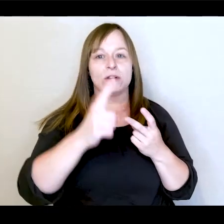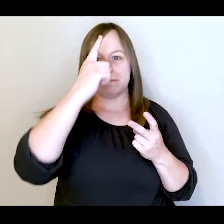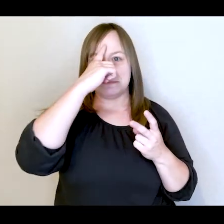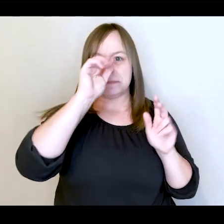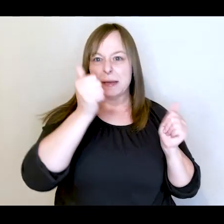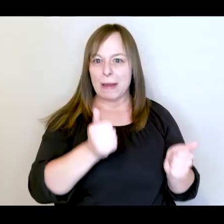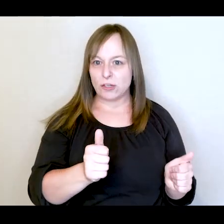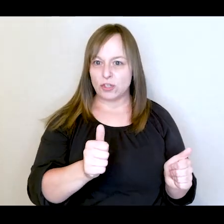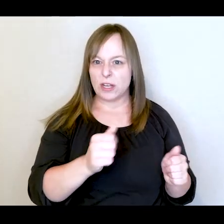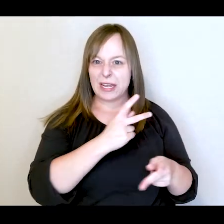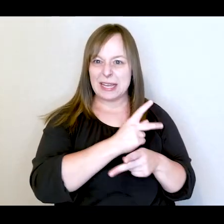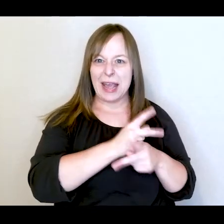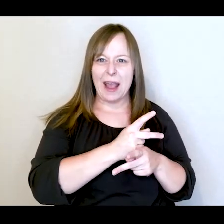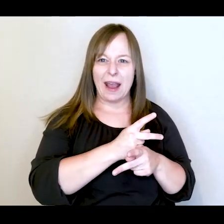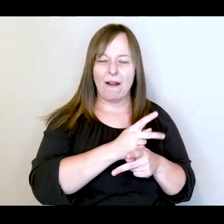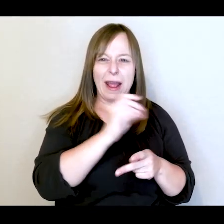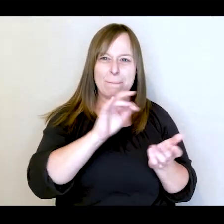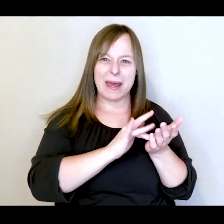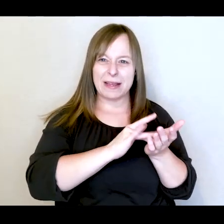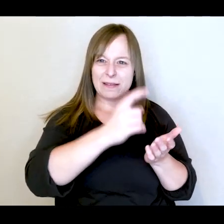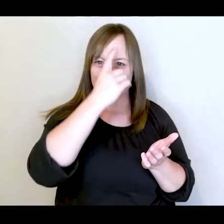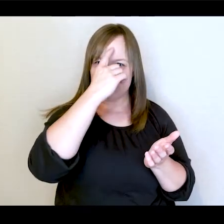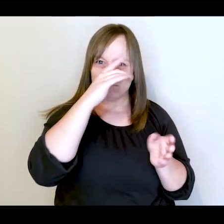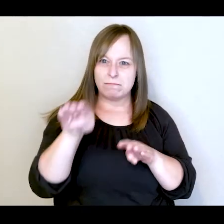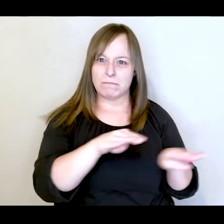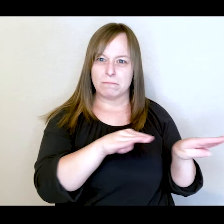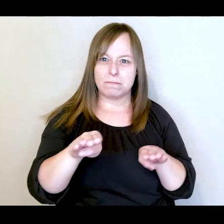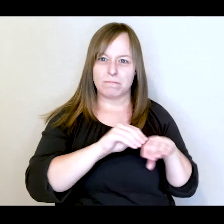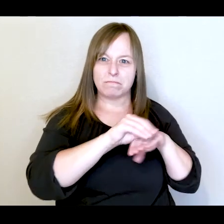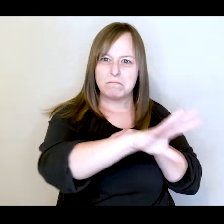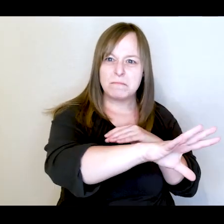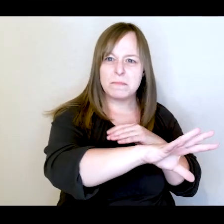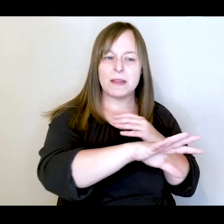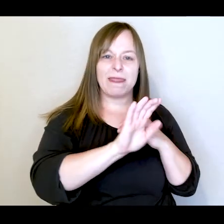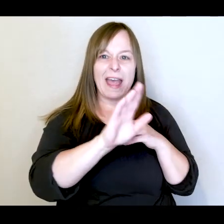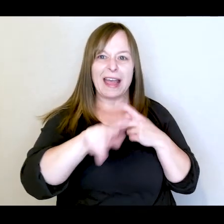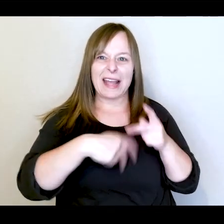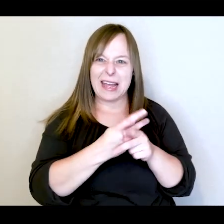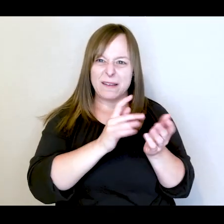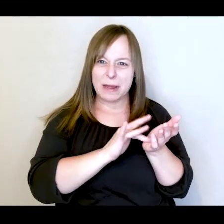dementia care and psychotropic medication. The psychotropic medication